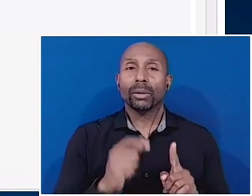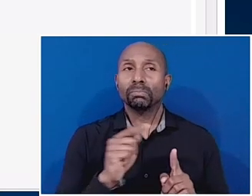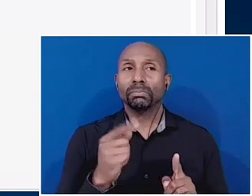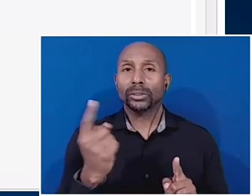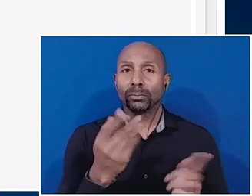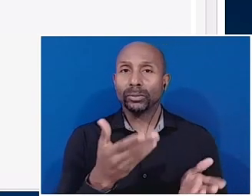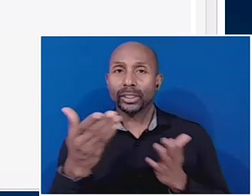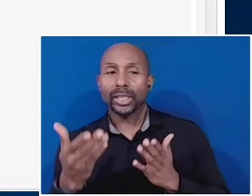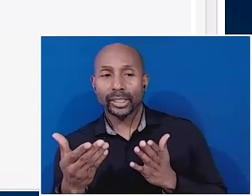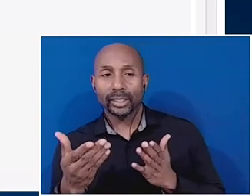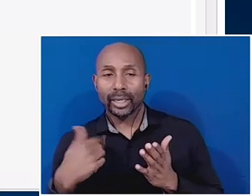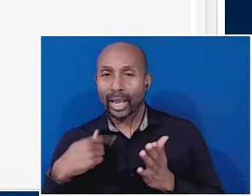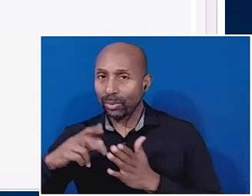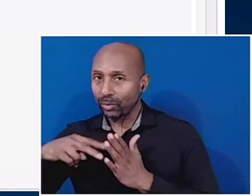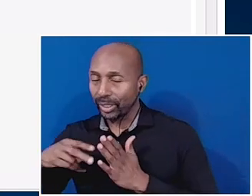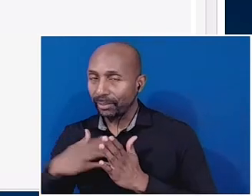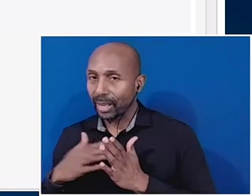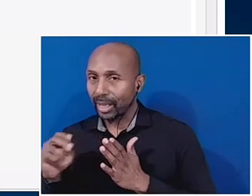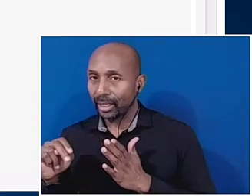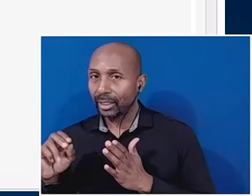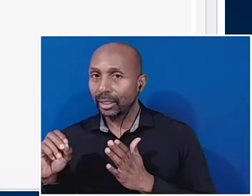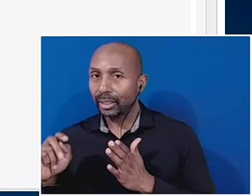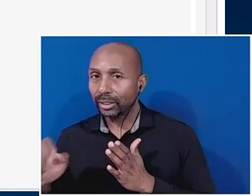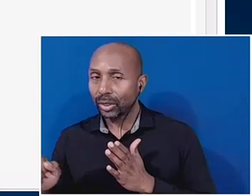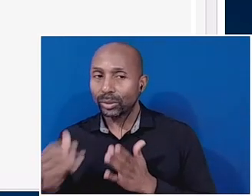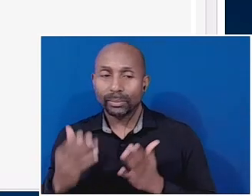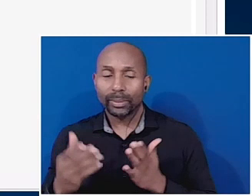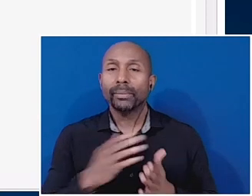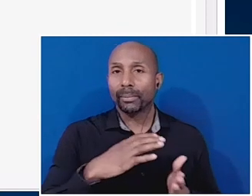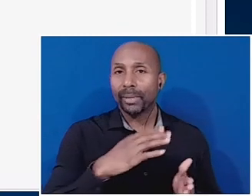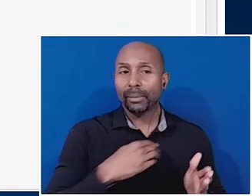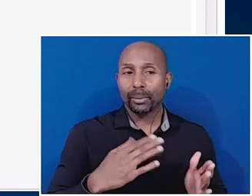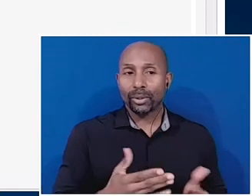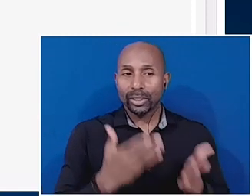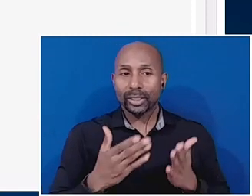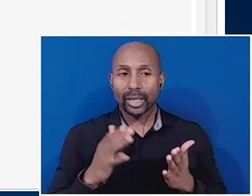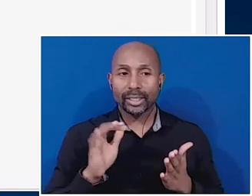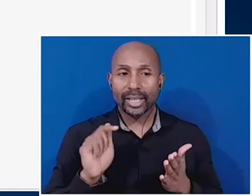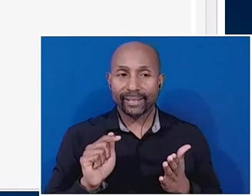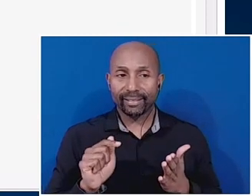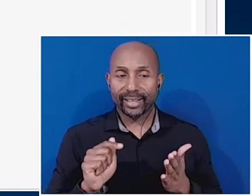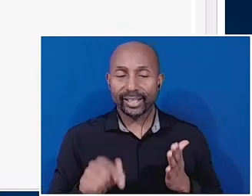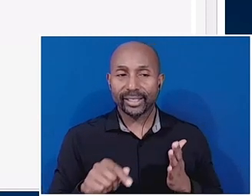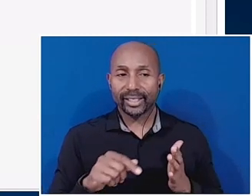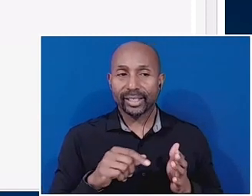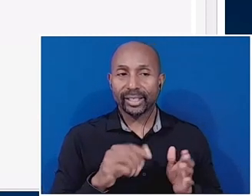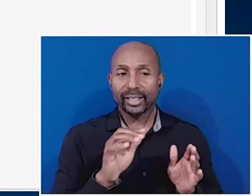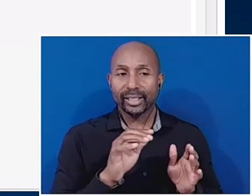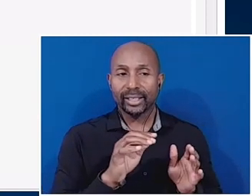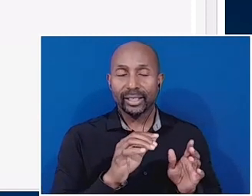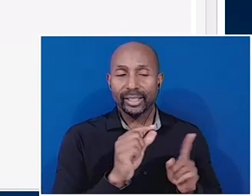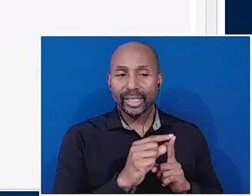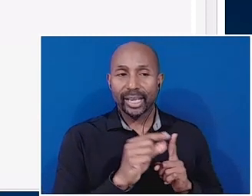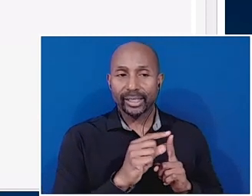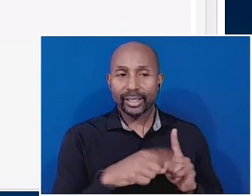Some suggestions from some committee members about the agency's posting the